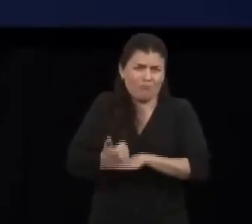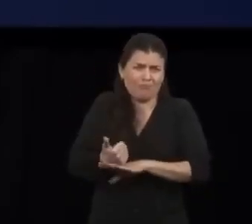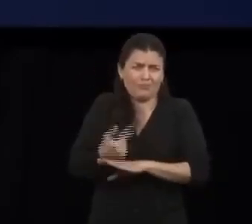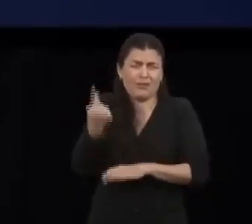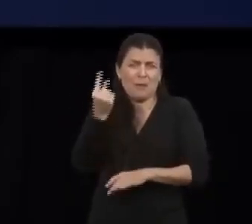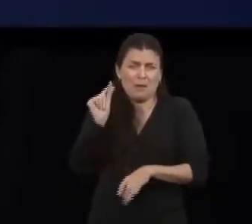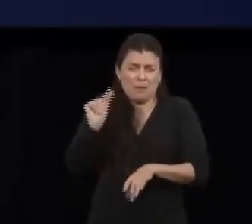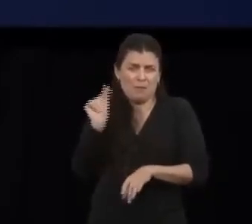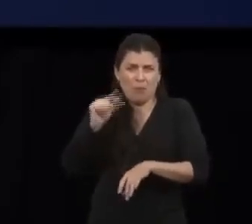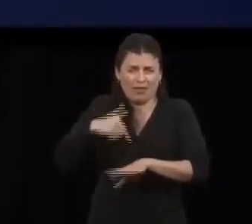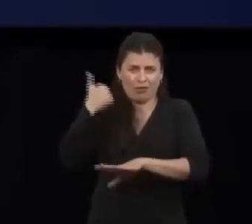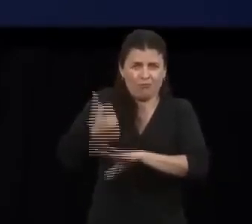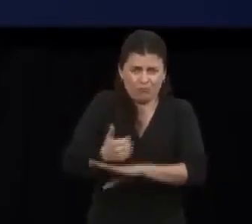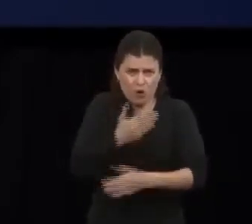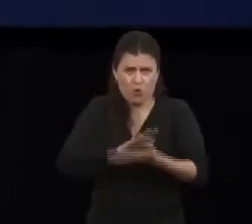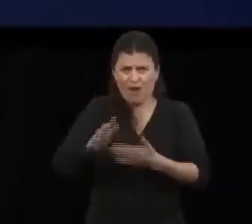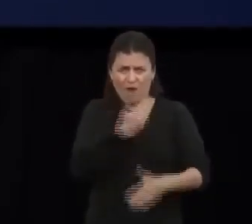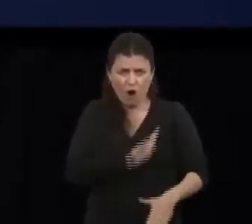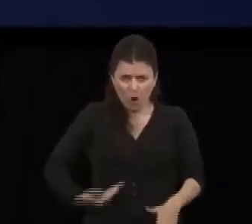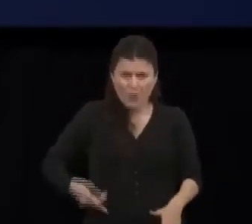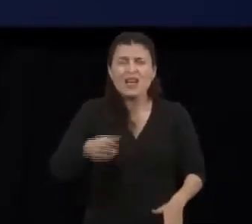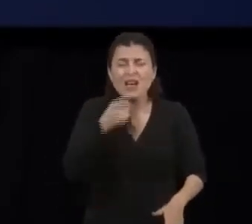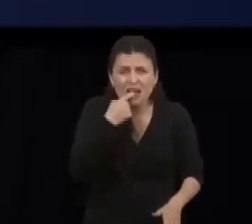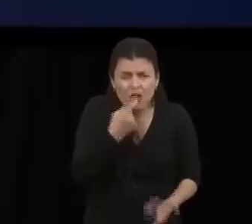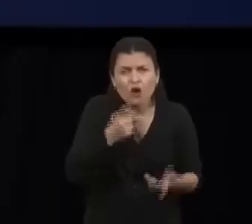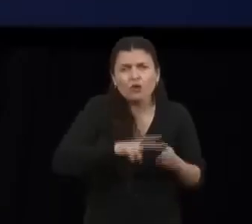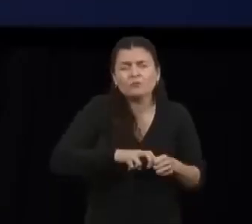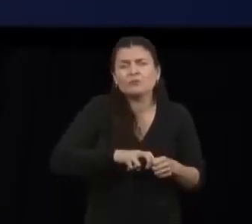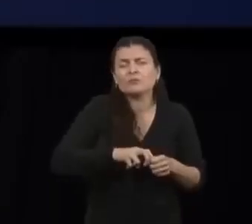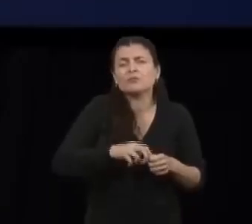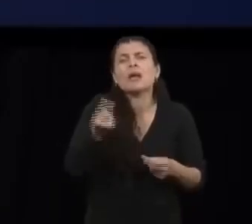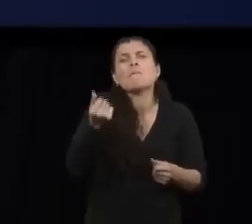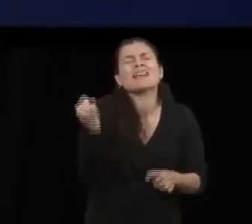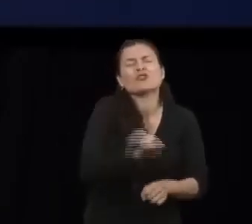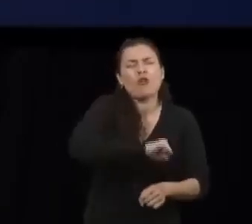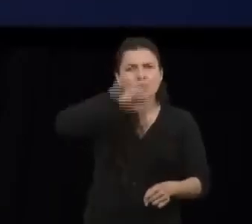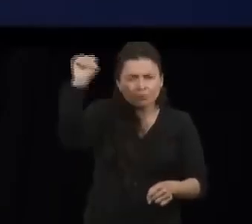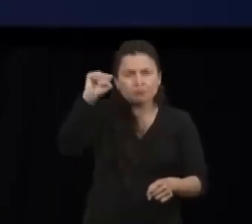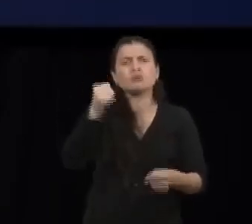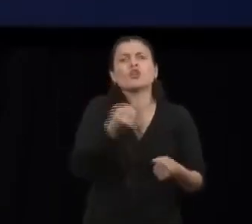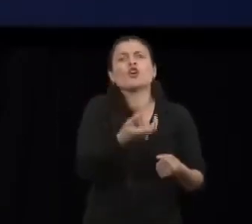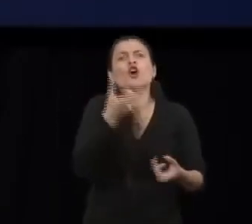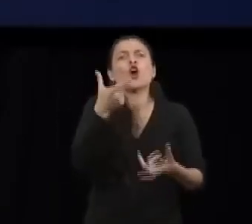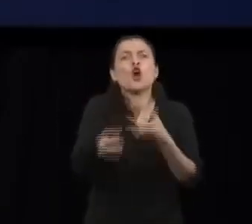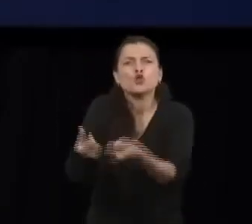and 25% in the consumer price. But it is not the only source